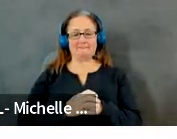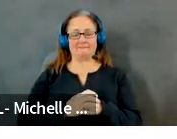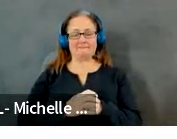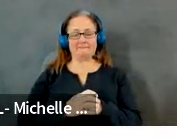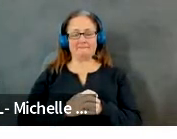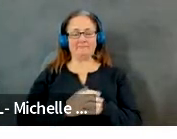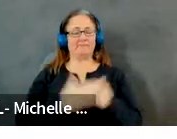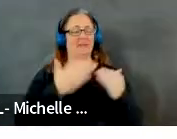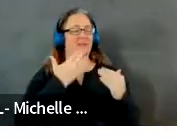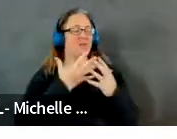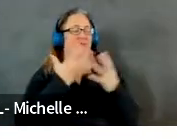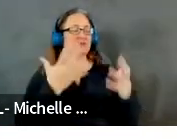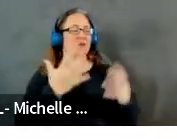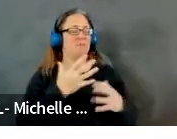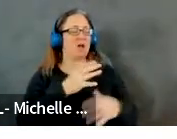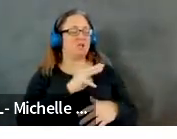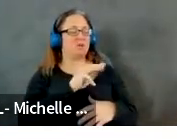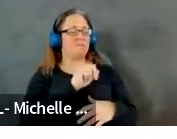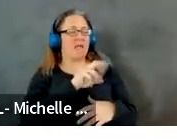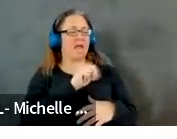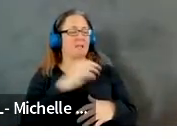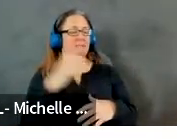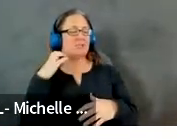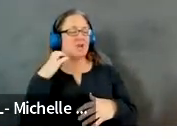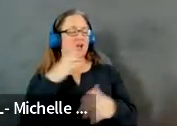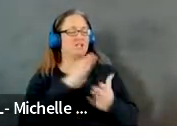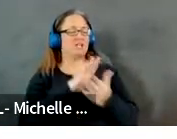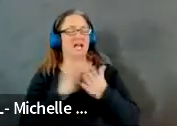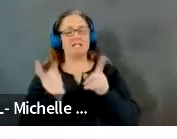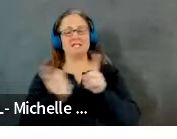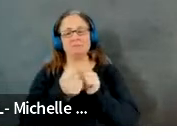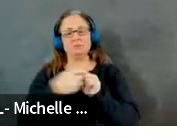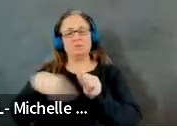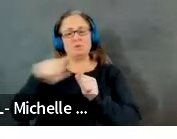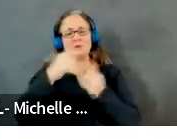Amy: Thank you so much, Madam Chair. It's great to be with you all today on behalf of the Access